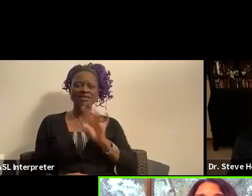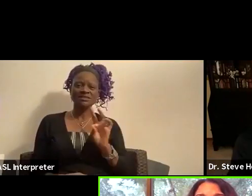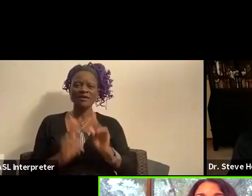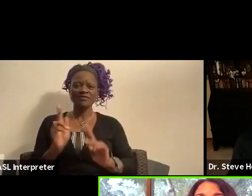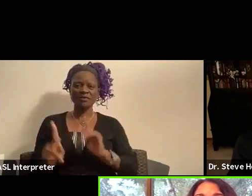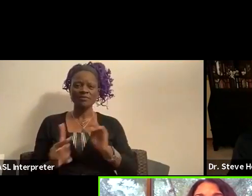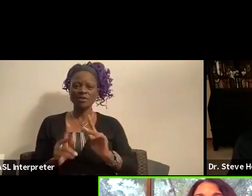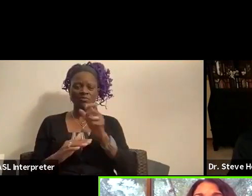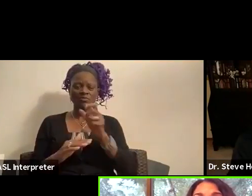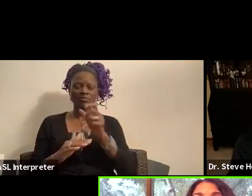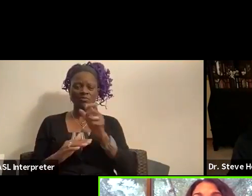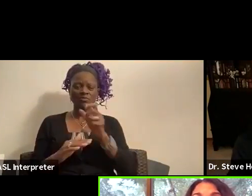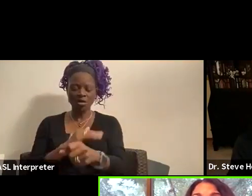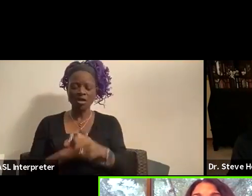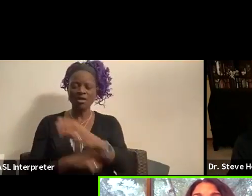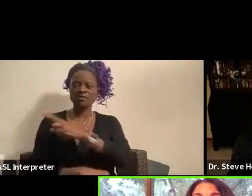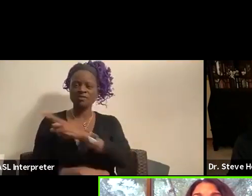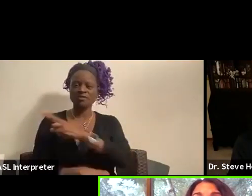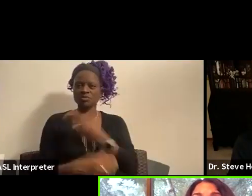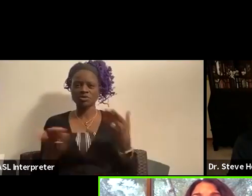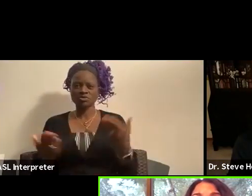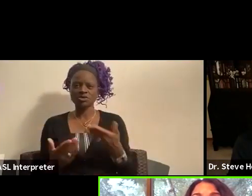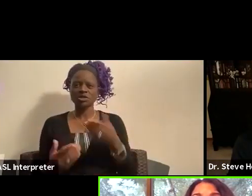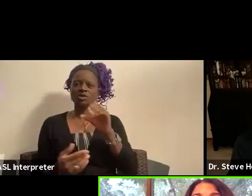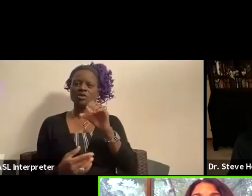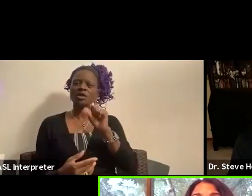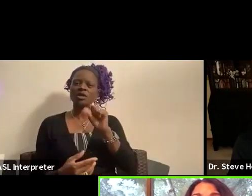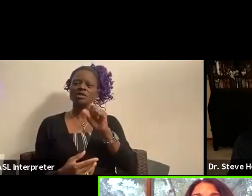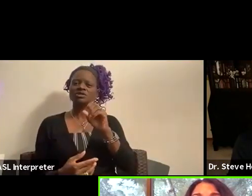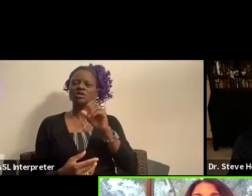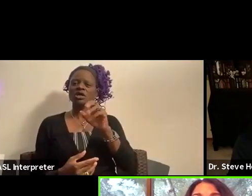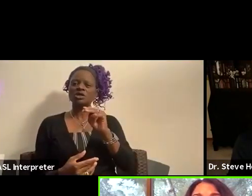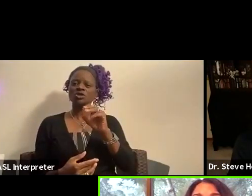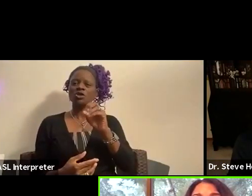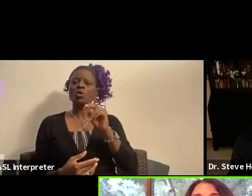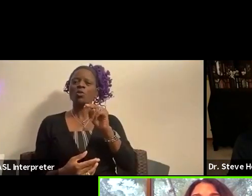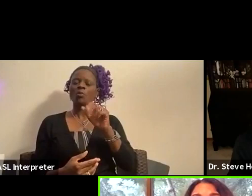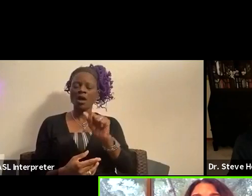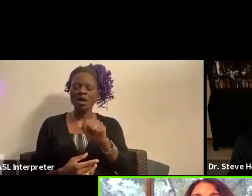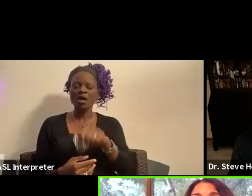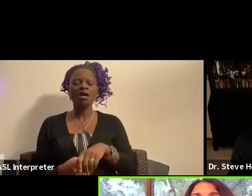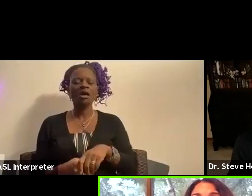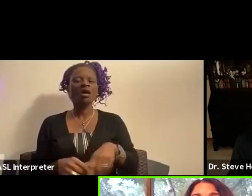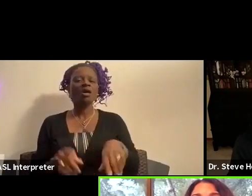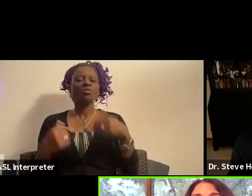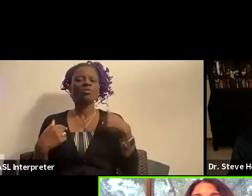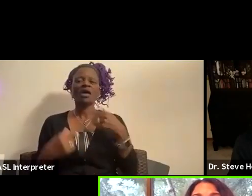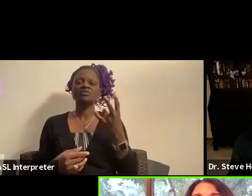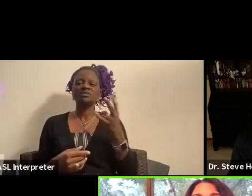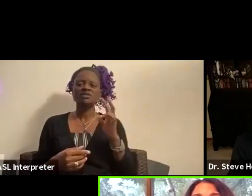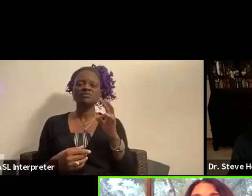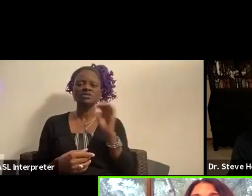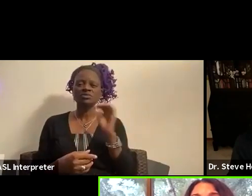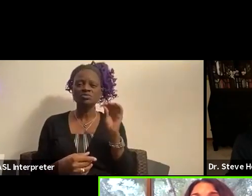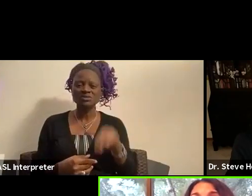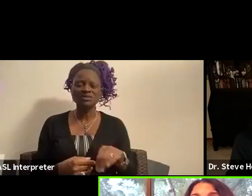overcounting or ICU capacity locally is seventeen point seven percent. And the overall Bay Area region is still